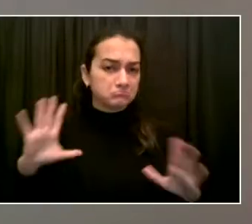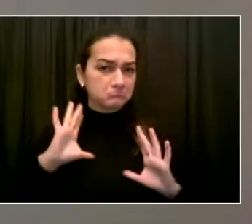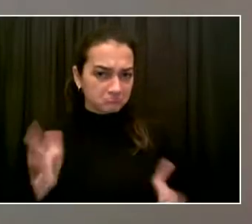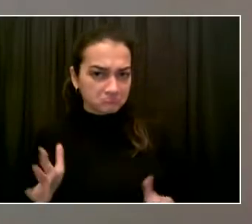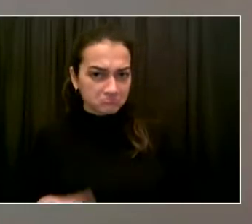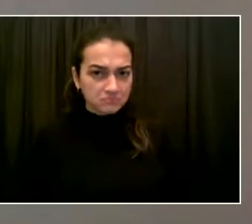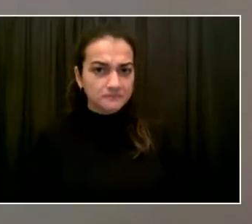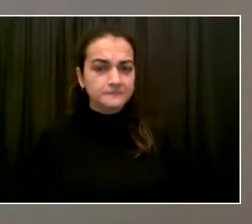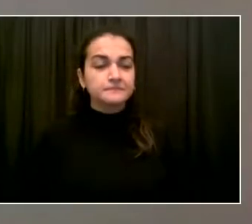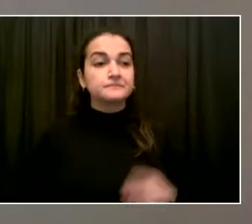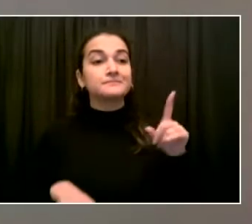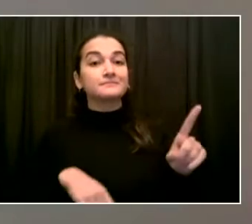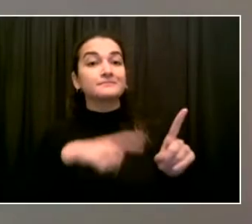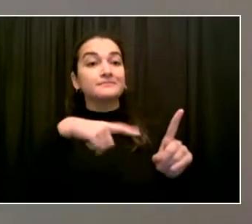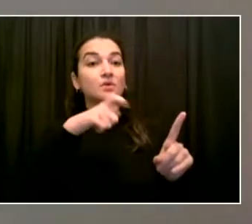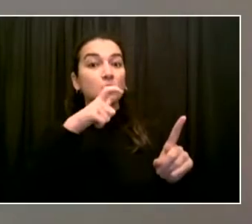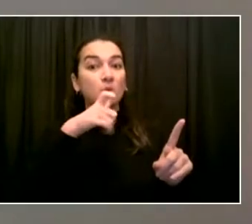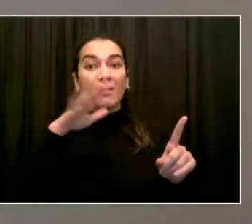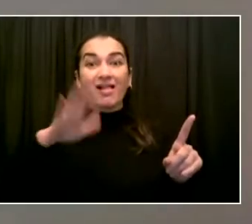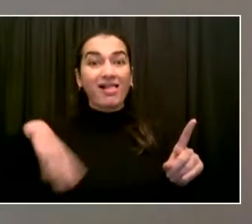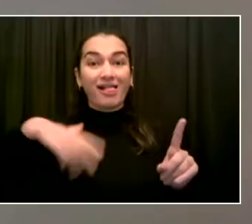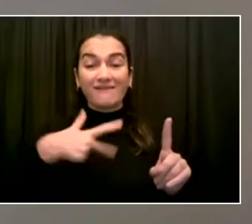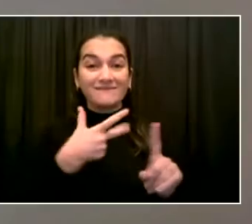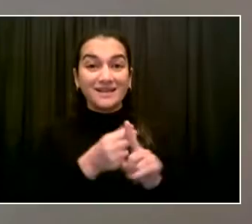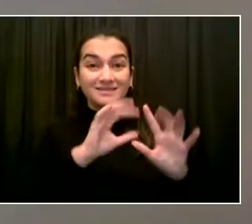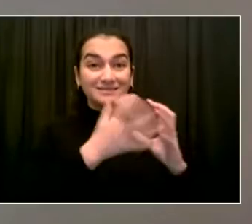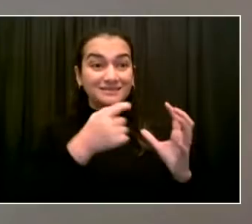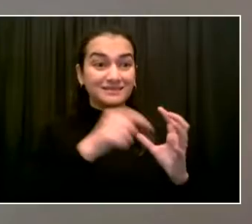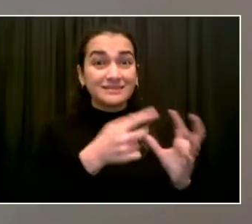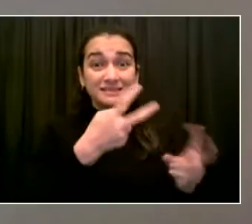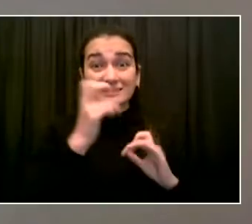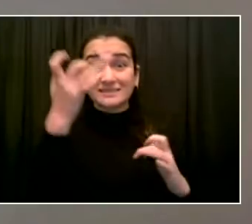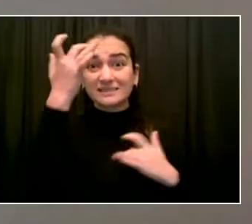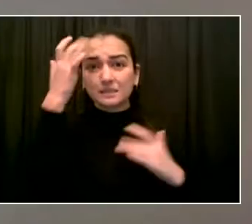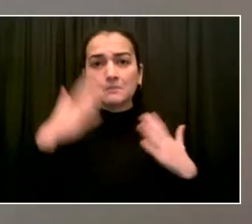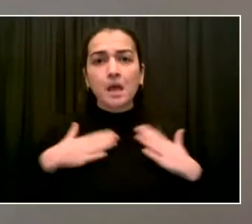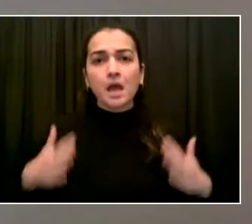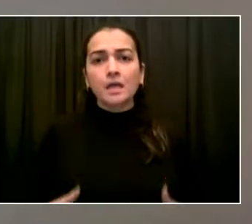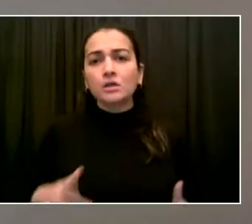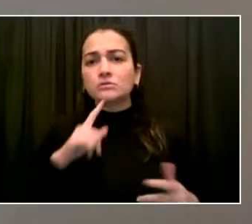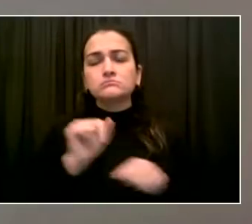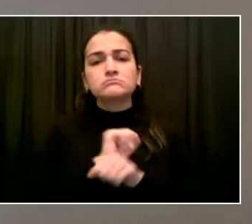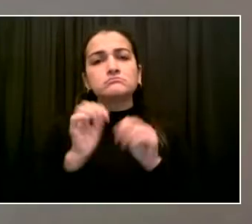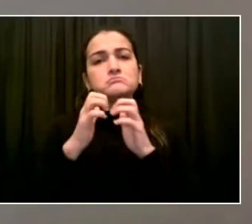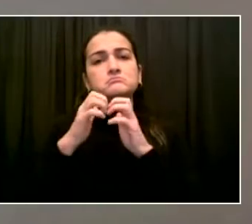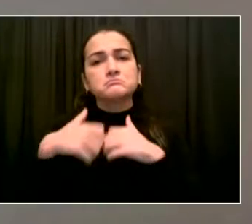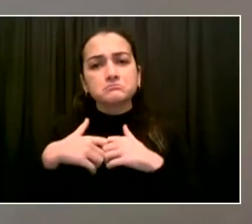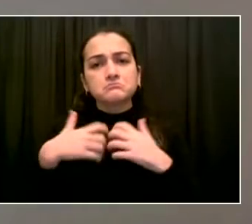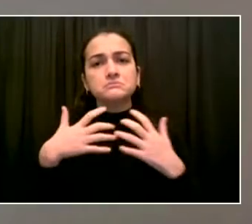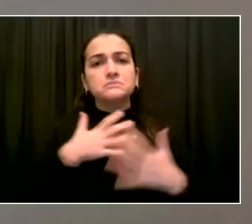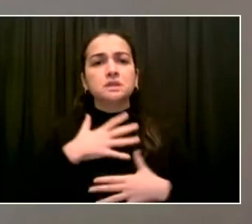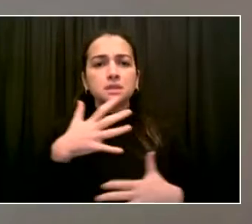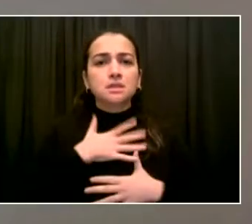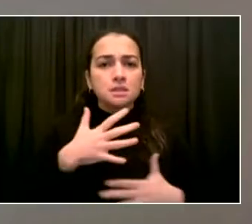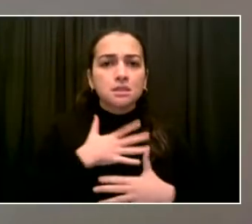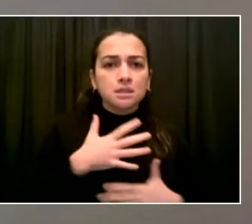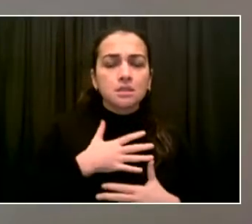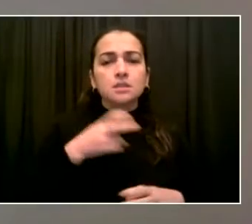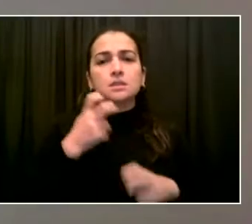VERY SERIOUS DISEASE. PEOPLE ON VENTILATORS, PEOPLE ON DYING, WE JSTU REALY L